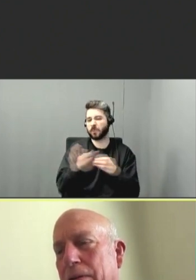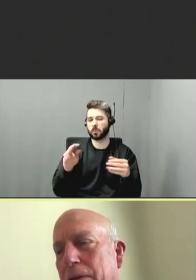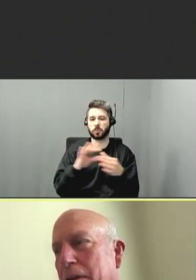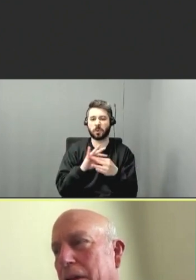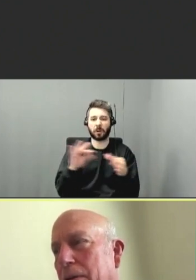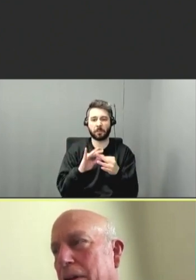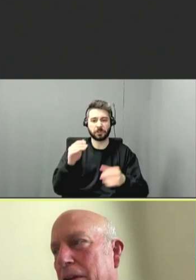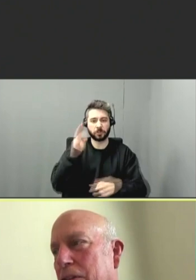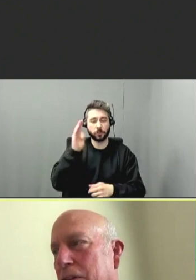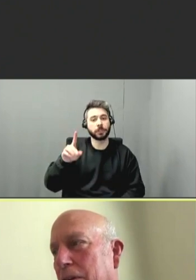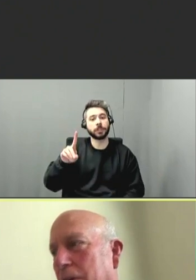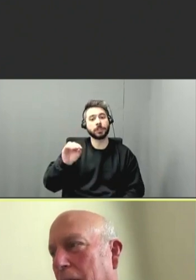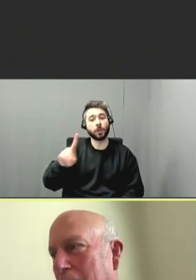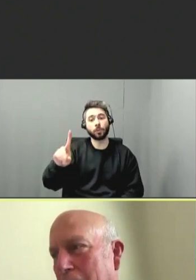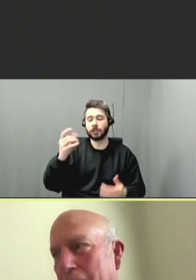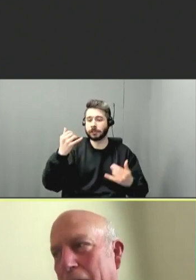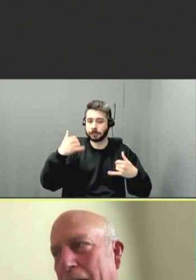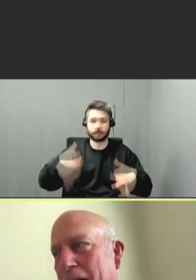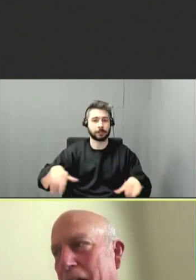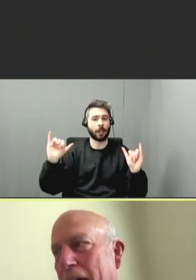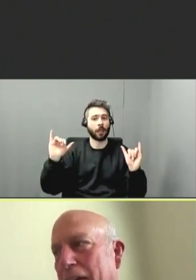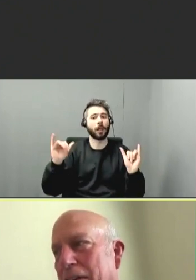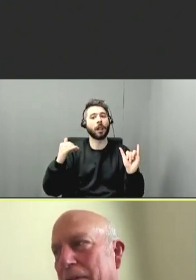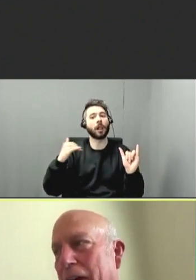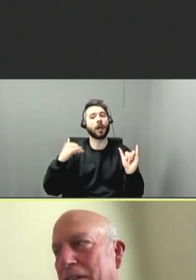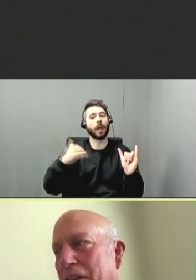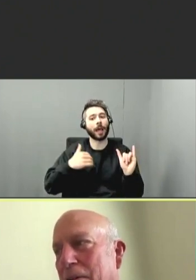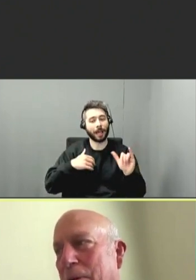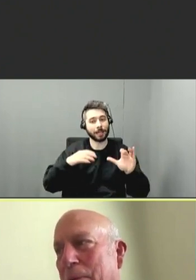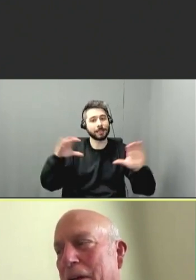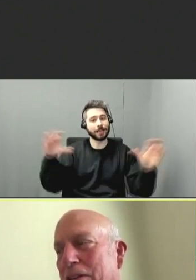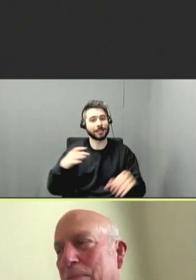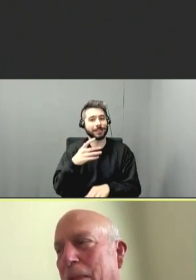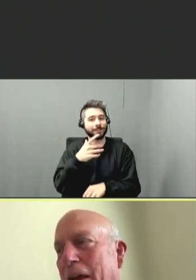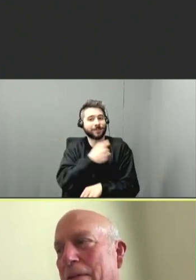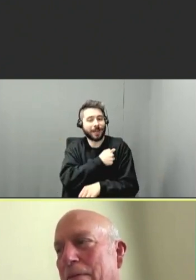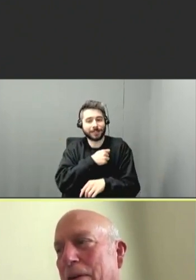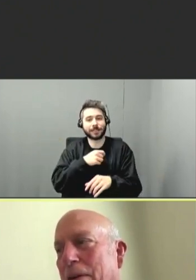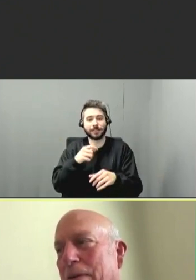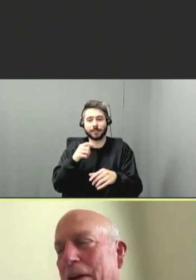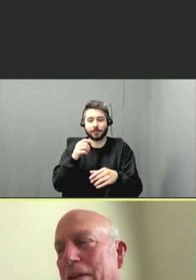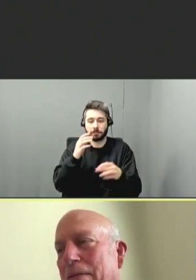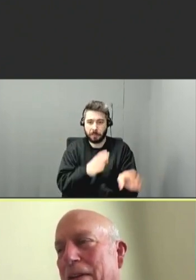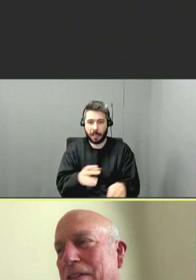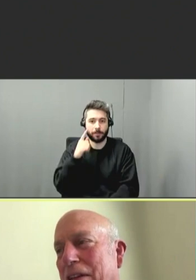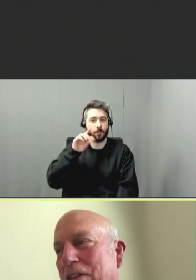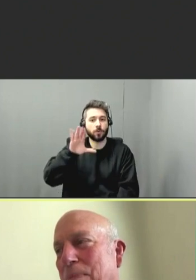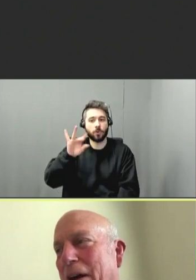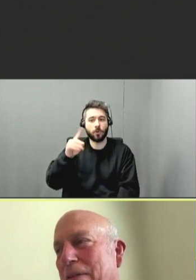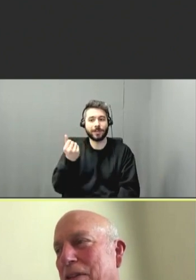DOD still has an active vaccine implementation plan for COVID-19 vaccine in spite of some